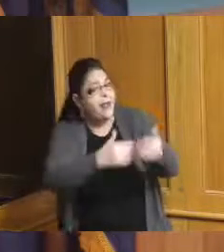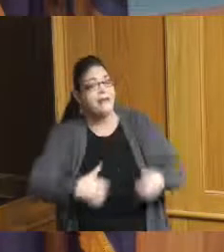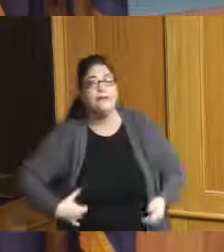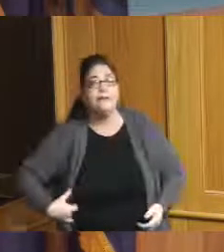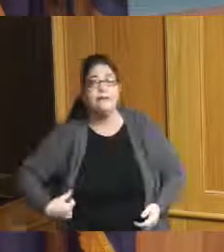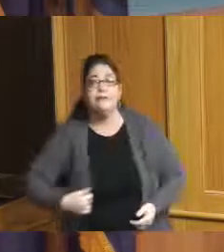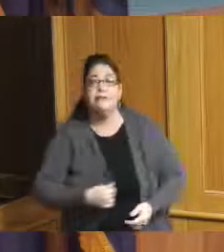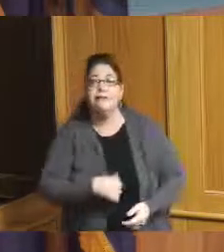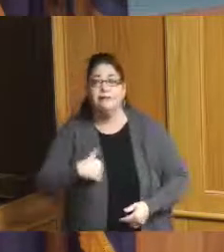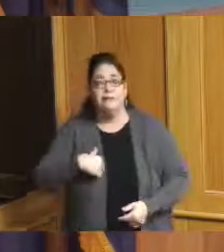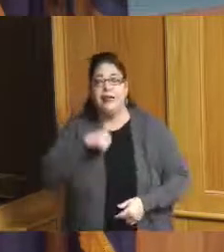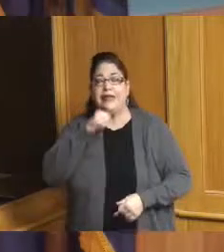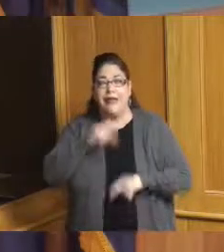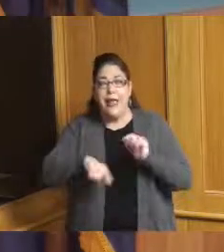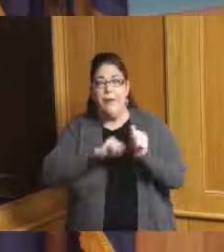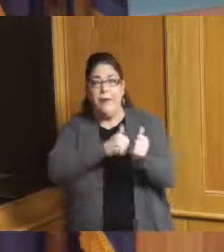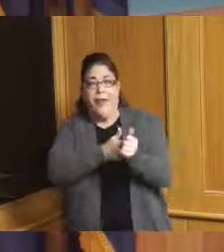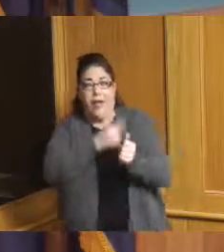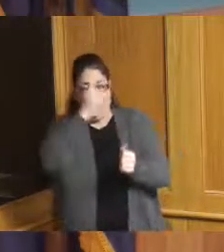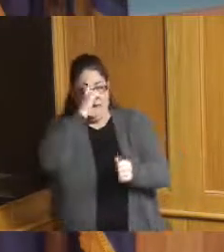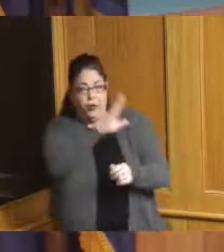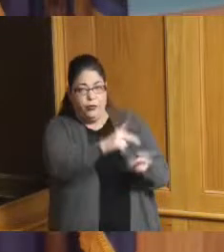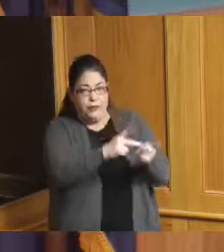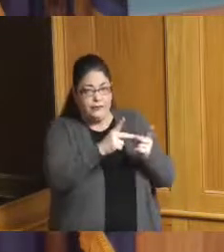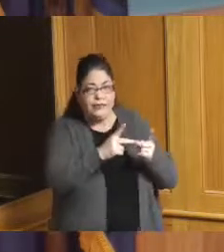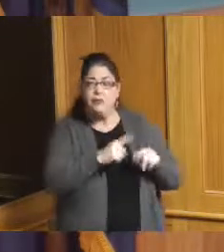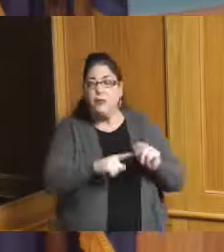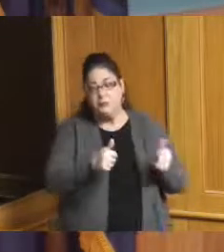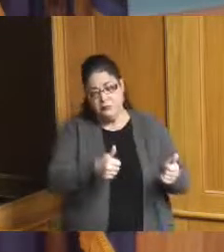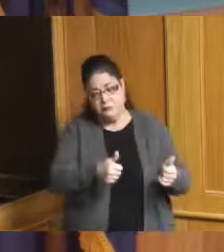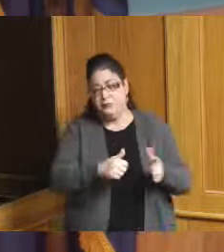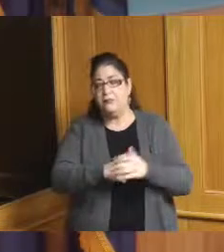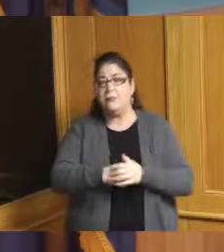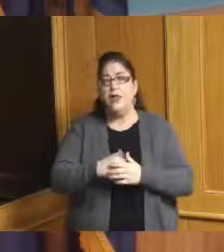but I want to be clear on a state of emergency we all will be speaking out and I'm going to